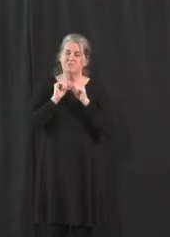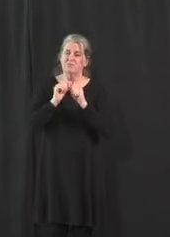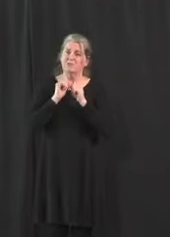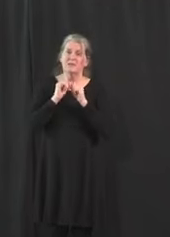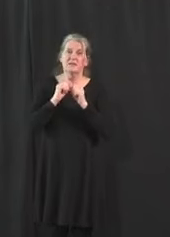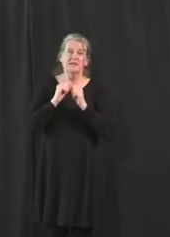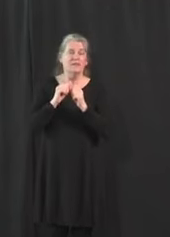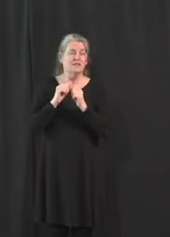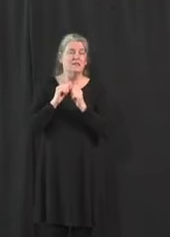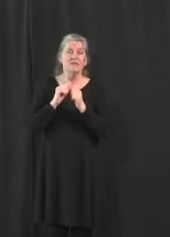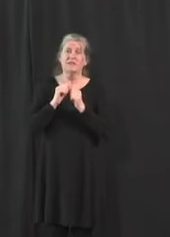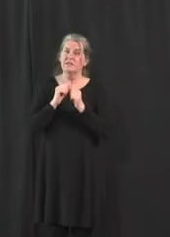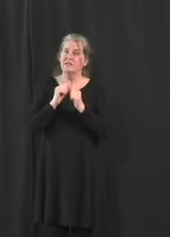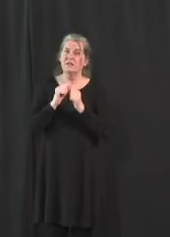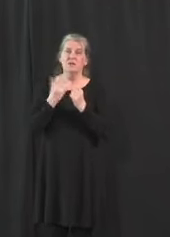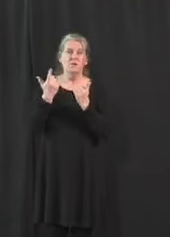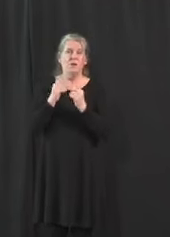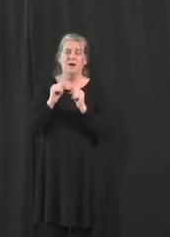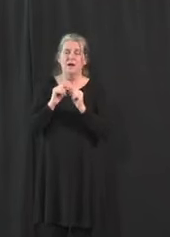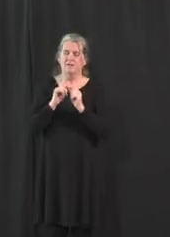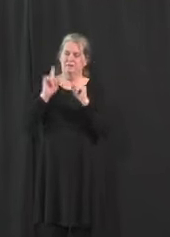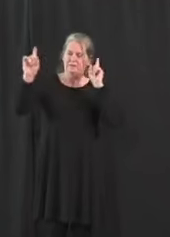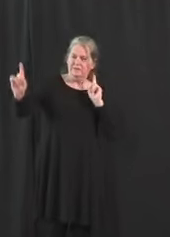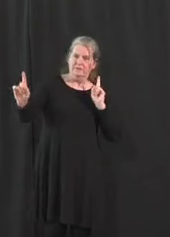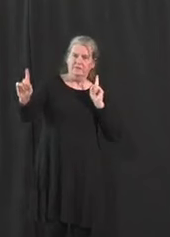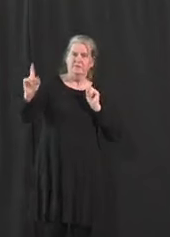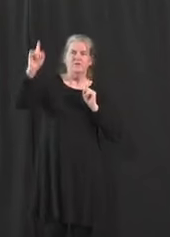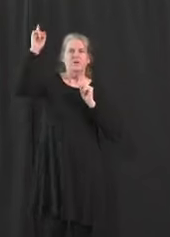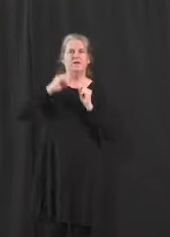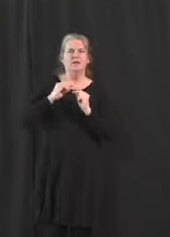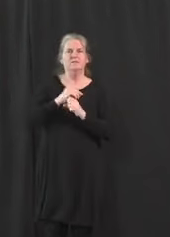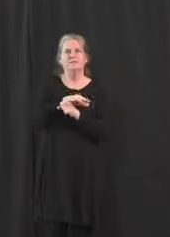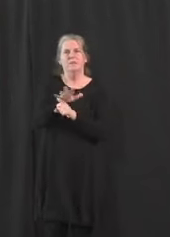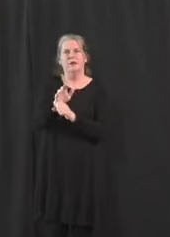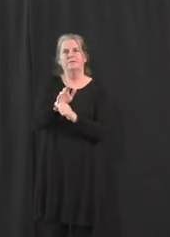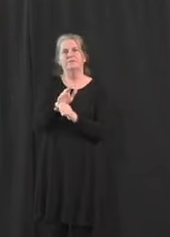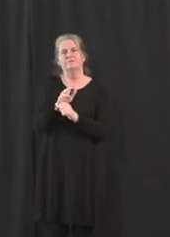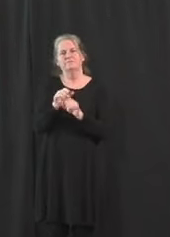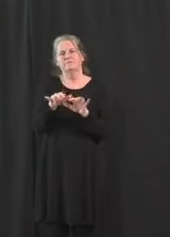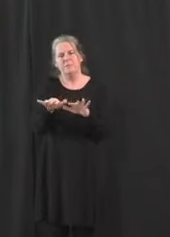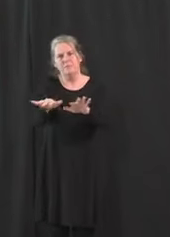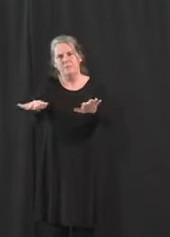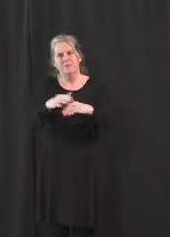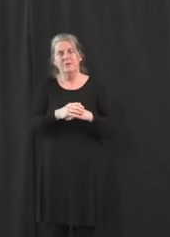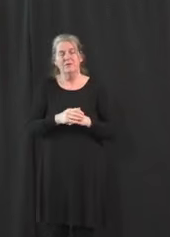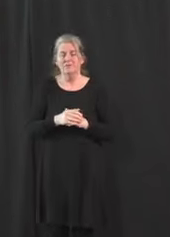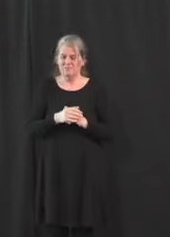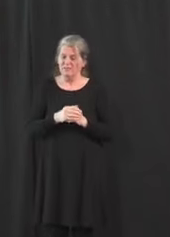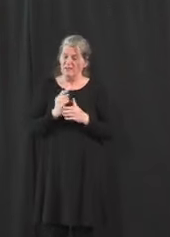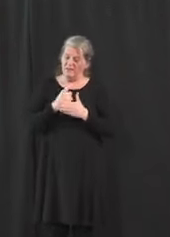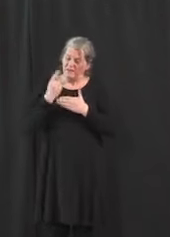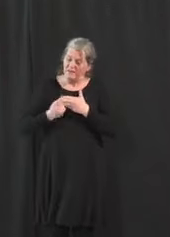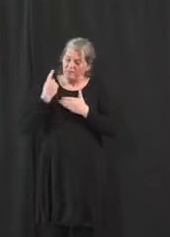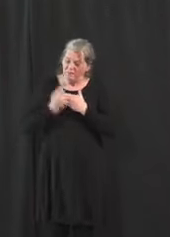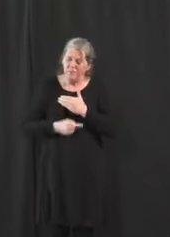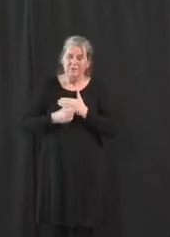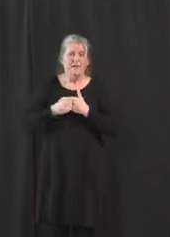PRACTICING PHYSICAL DISTANCING, AND THIS IS ANOTHER DAY CLOSER TO GETTING TO THAT PLACE WHERE